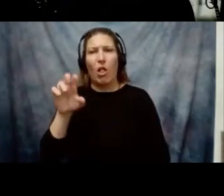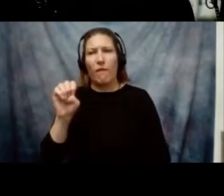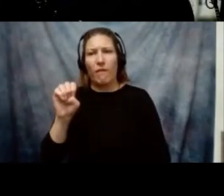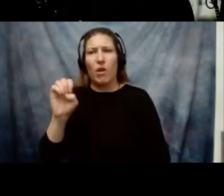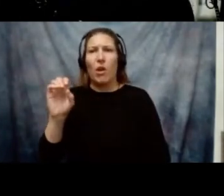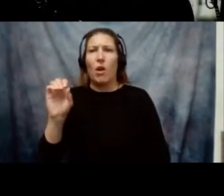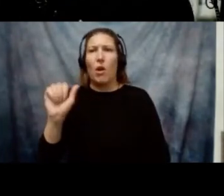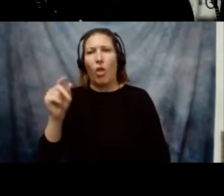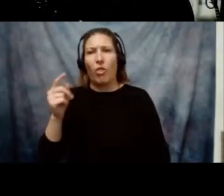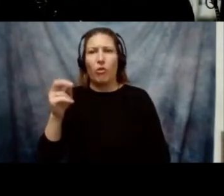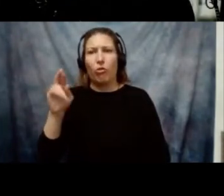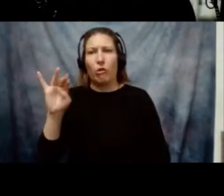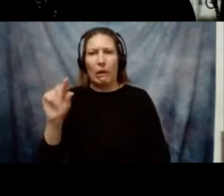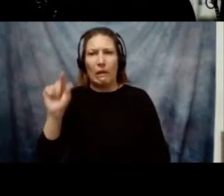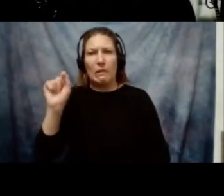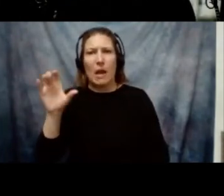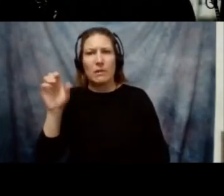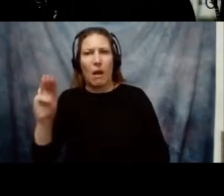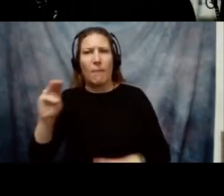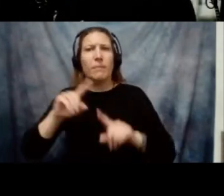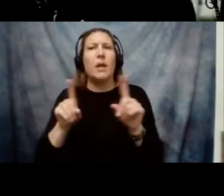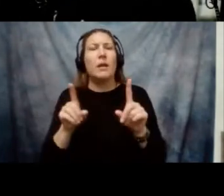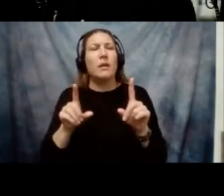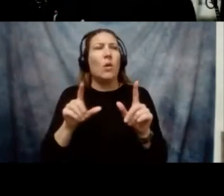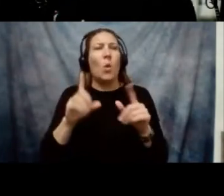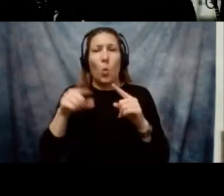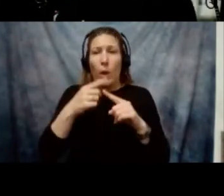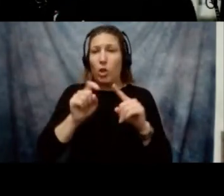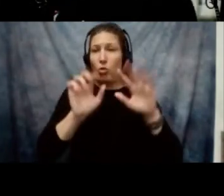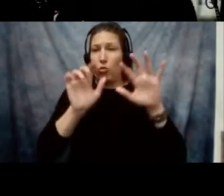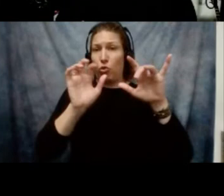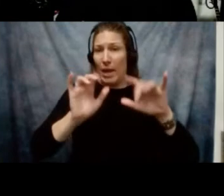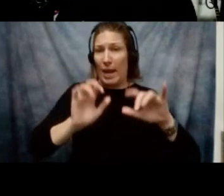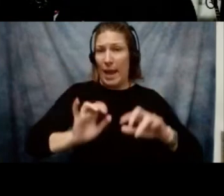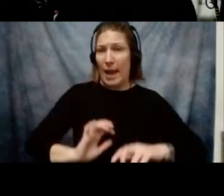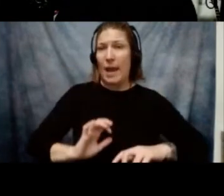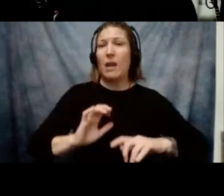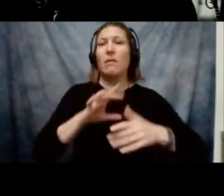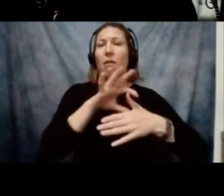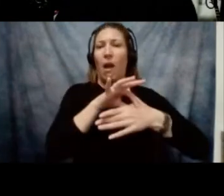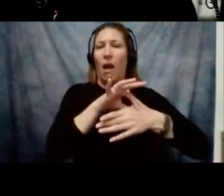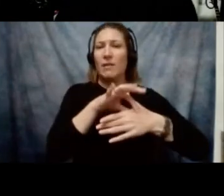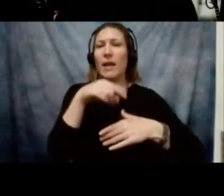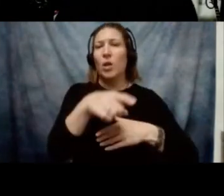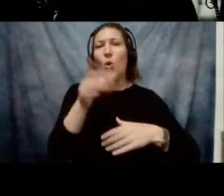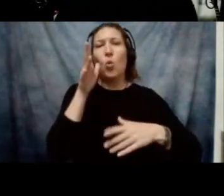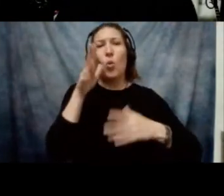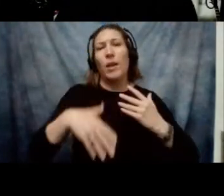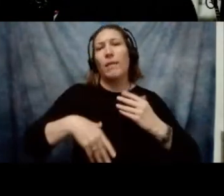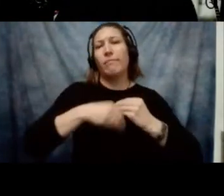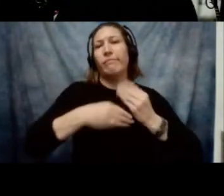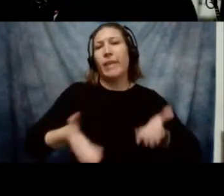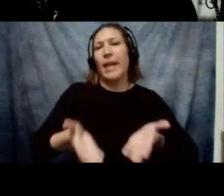alt text for instance and add descriptions um and build much more accessible content as you go i